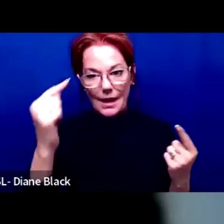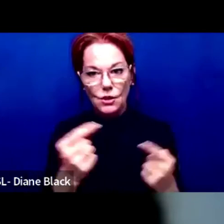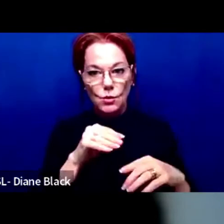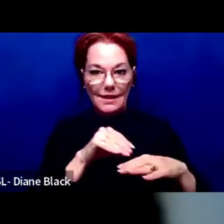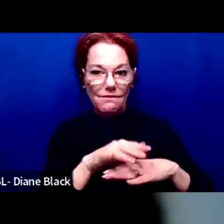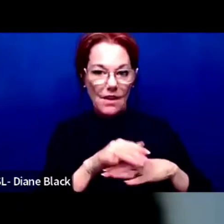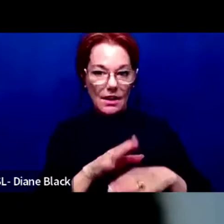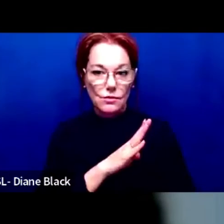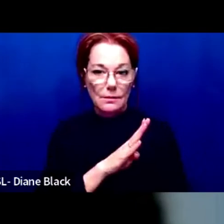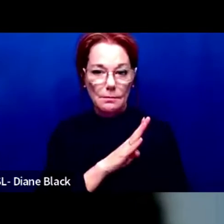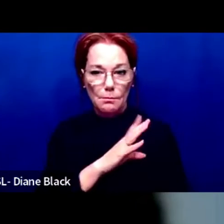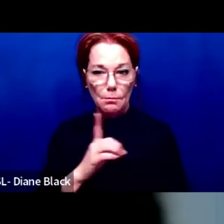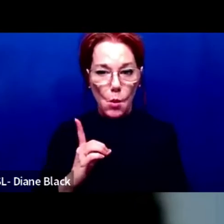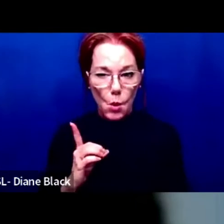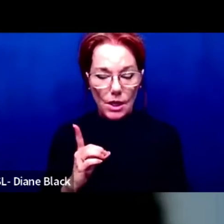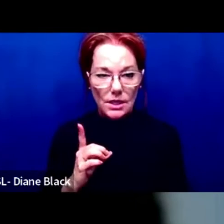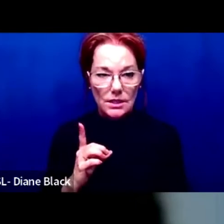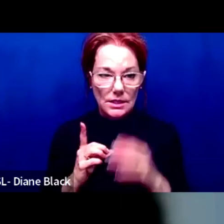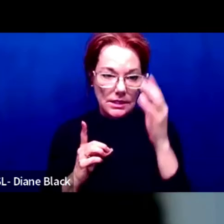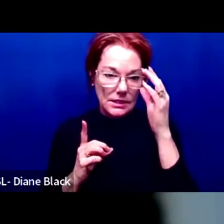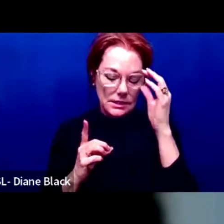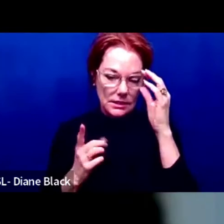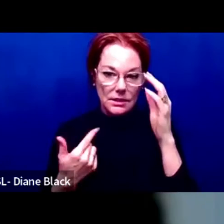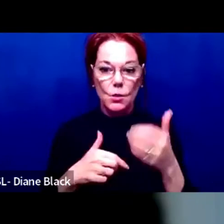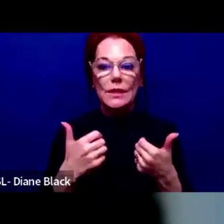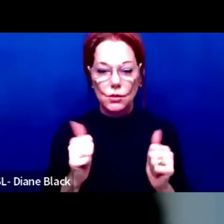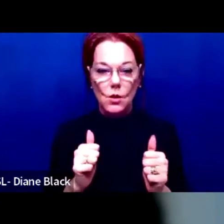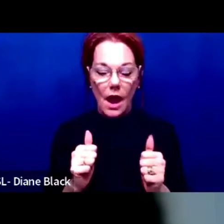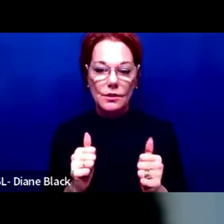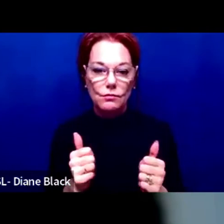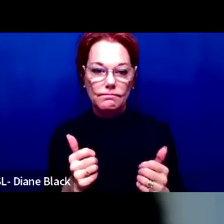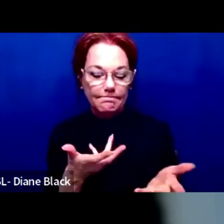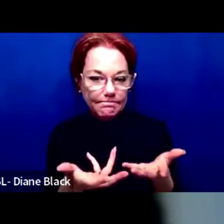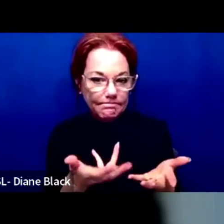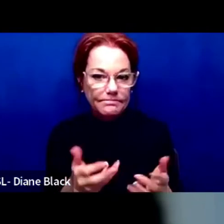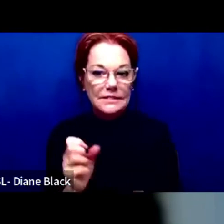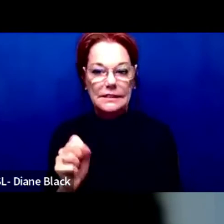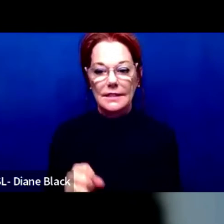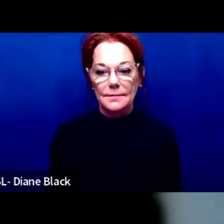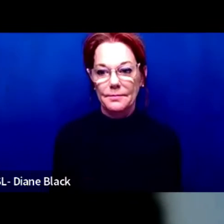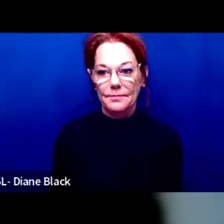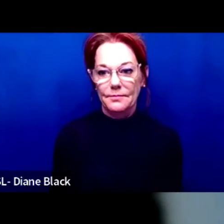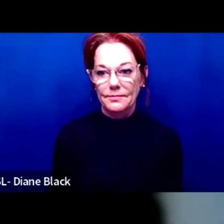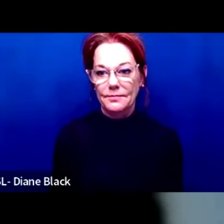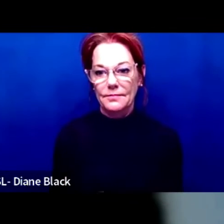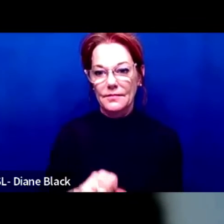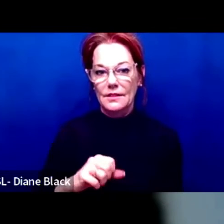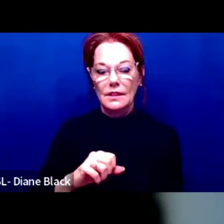is something that we try to tap into. So yes, Judy Dettmer: that's great, thank you. I'm just doing a